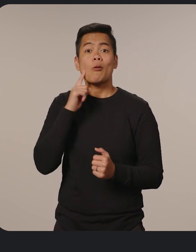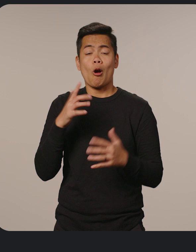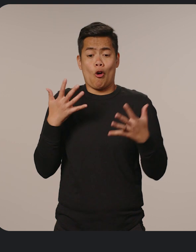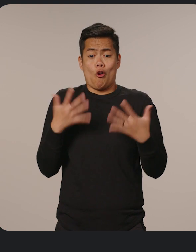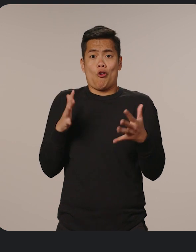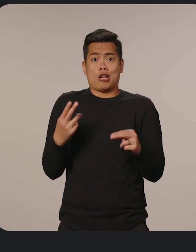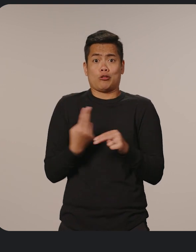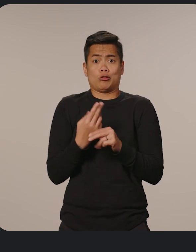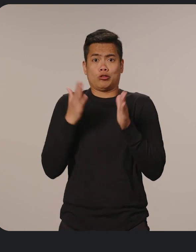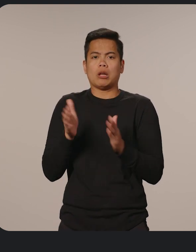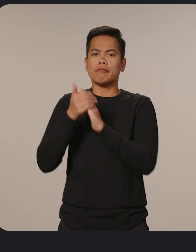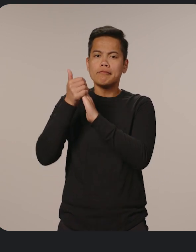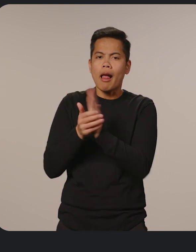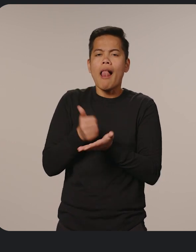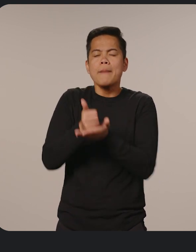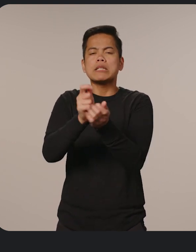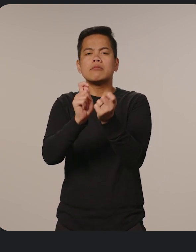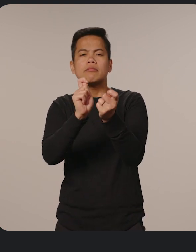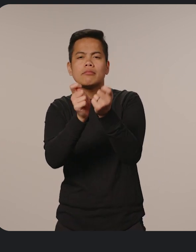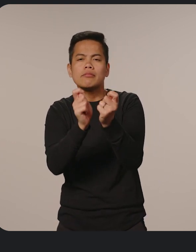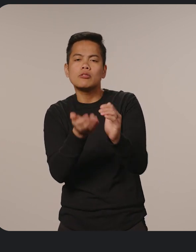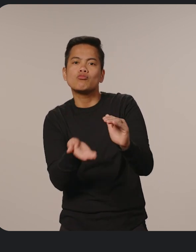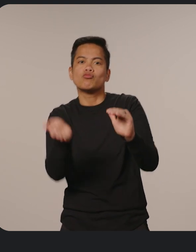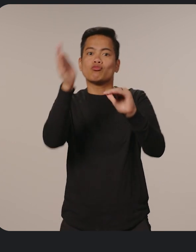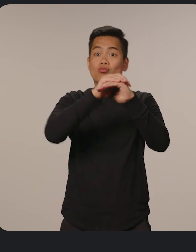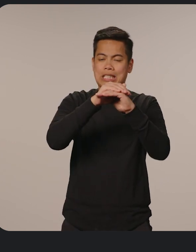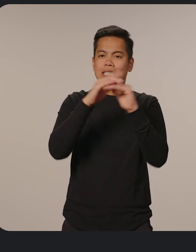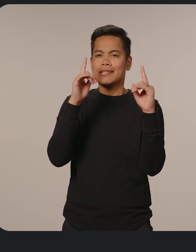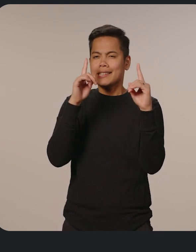increasingly complex tasks, transforming reactive homes